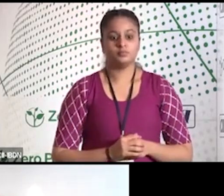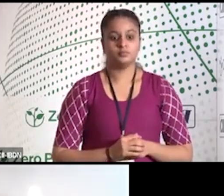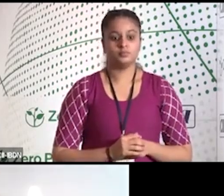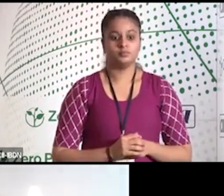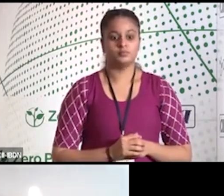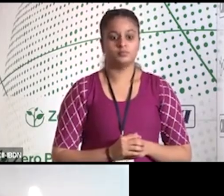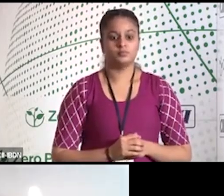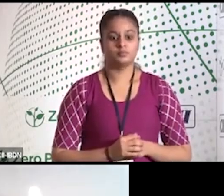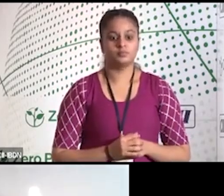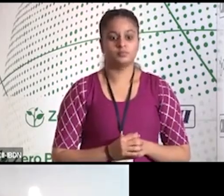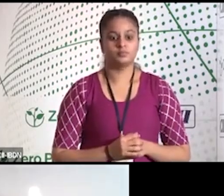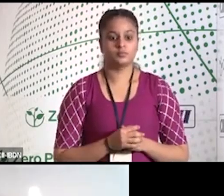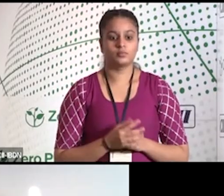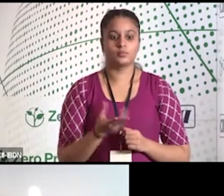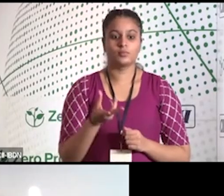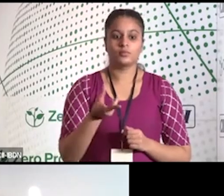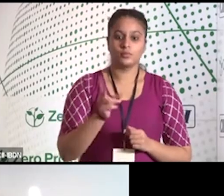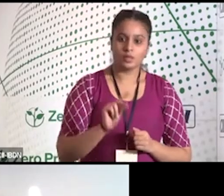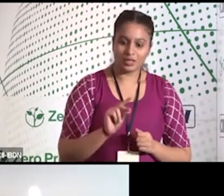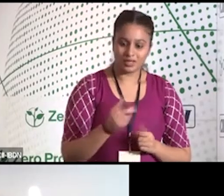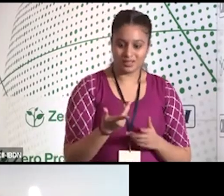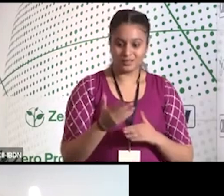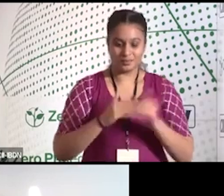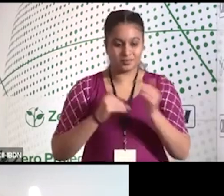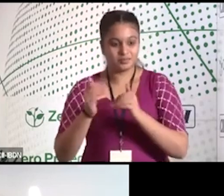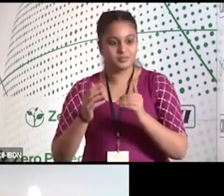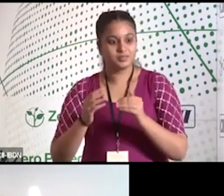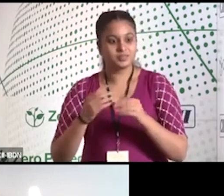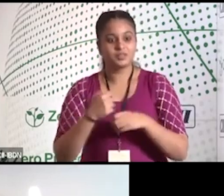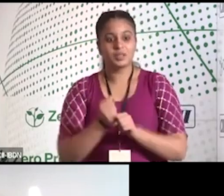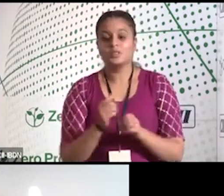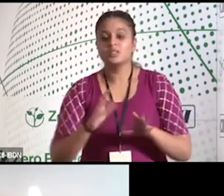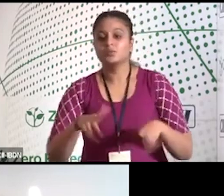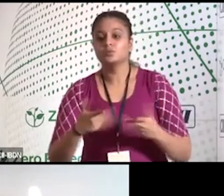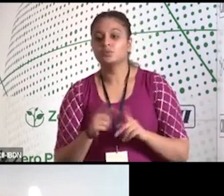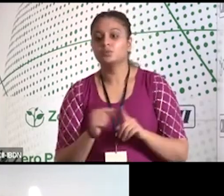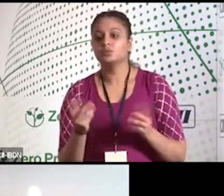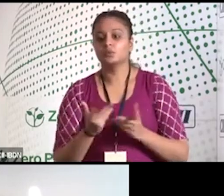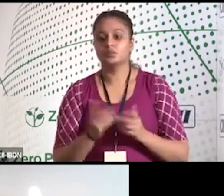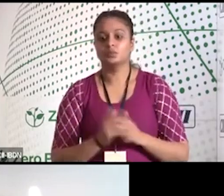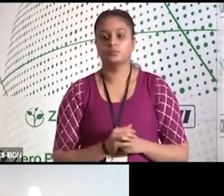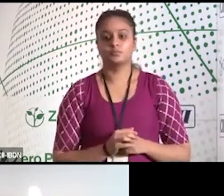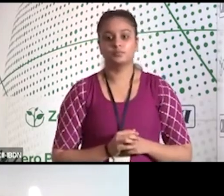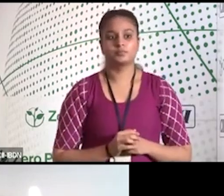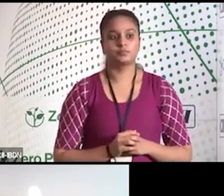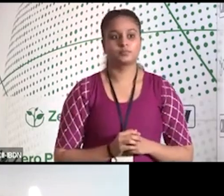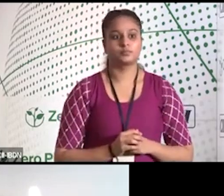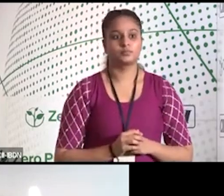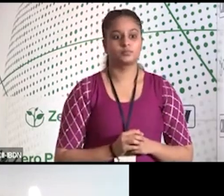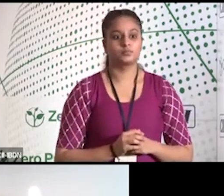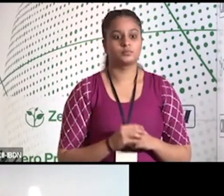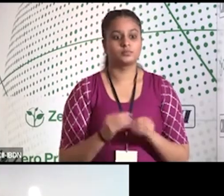And again, building capacity can do one night, building capacity to just exist,